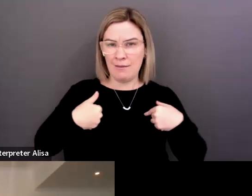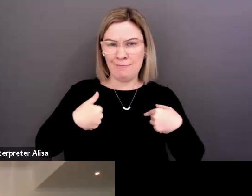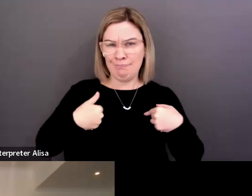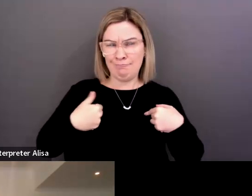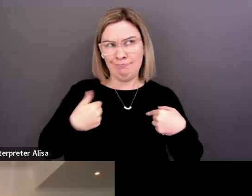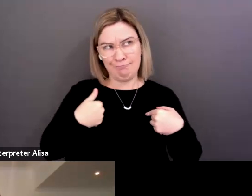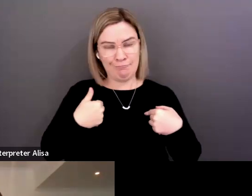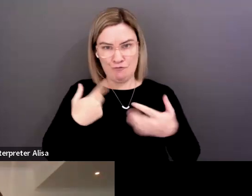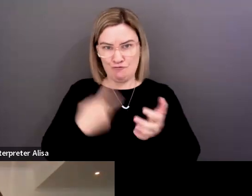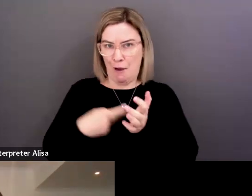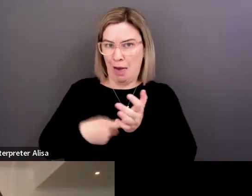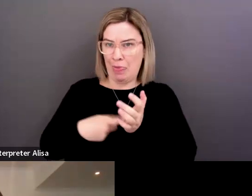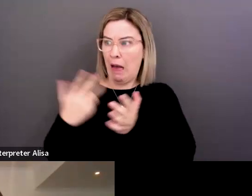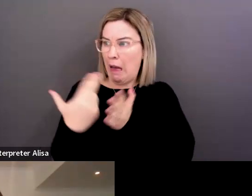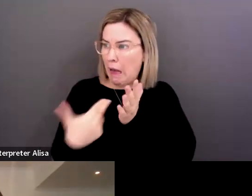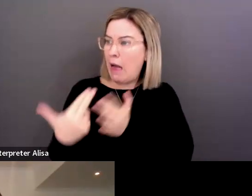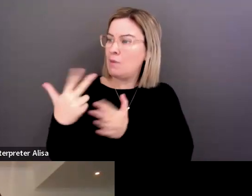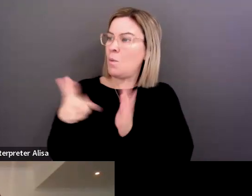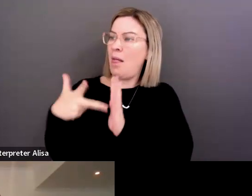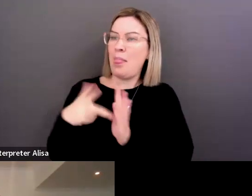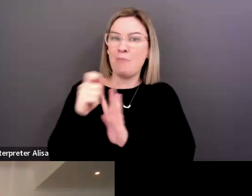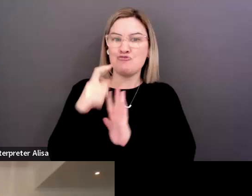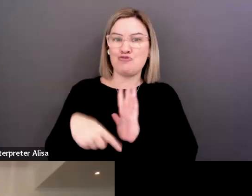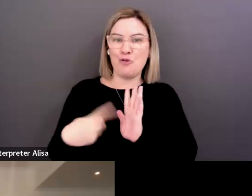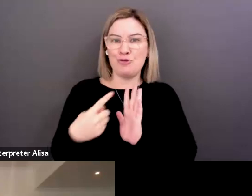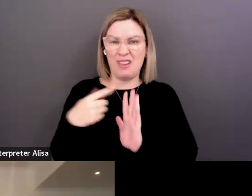of like - probably for most people, doing climate activism is kind of